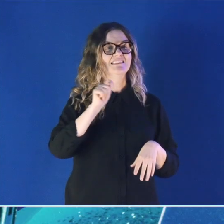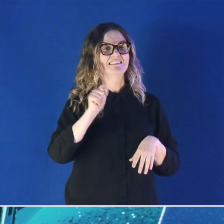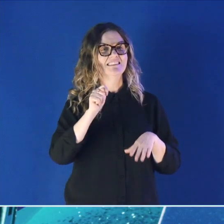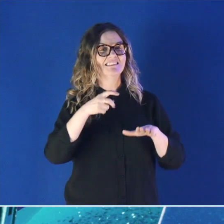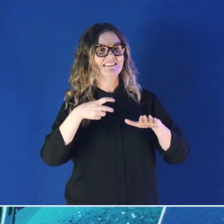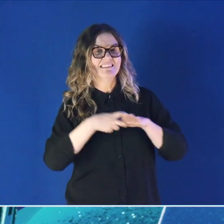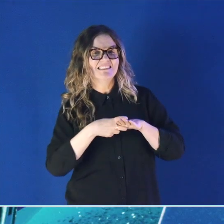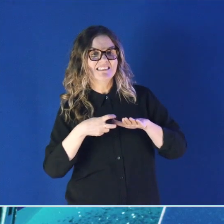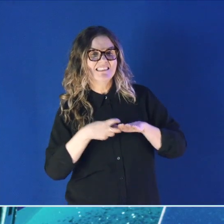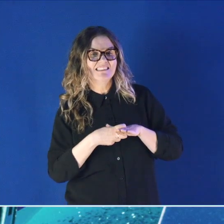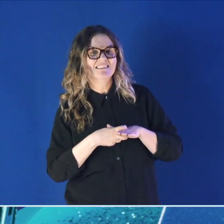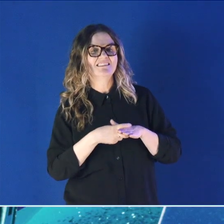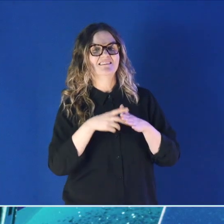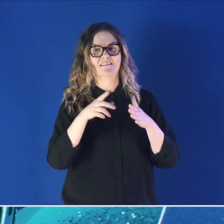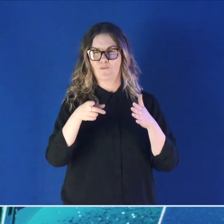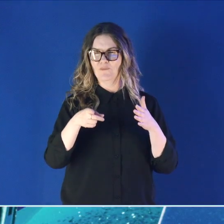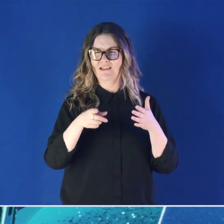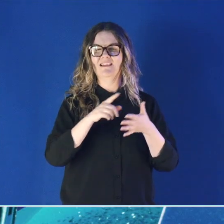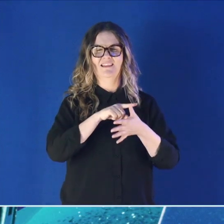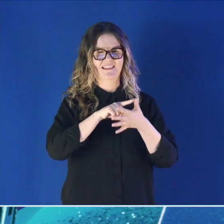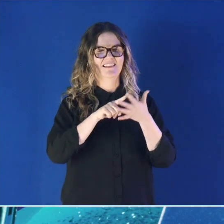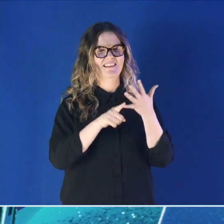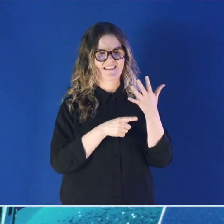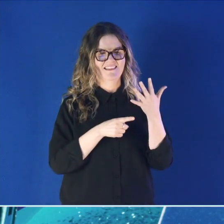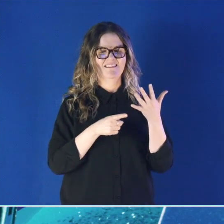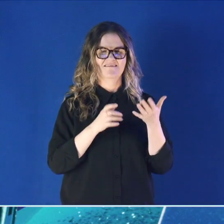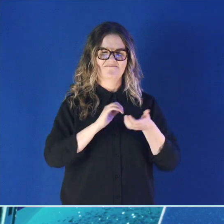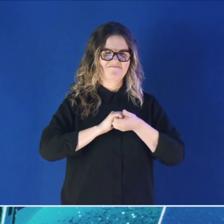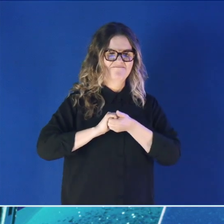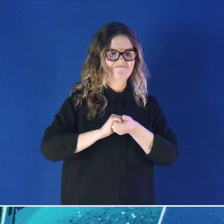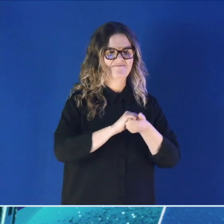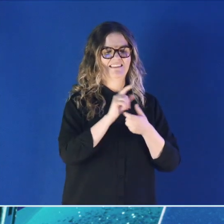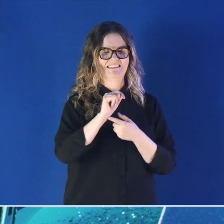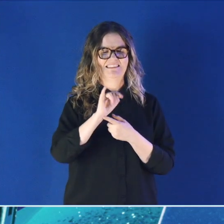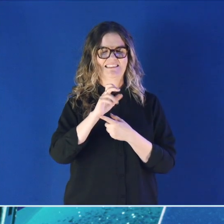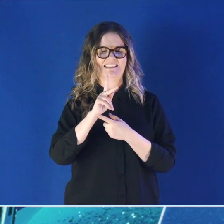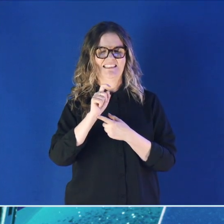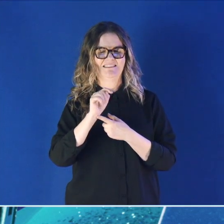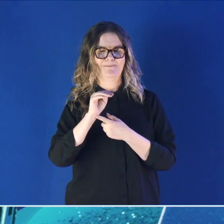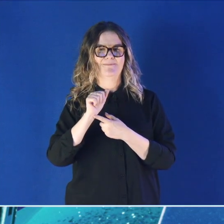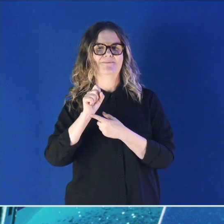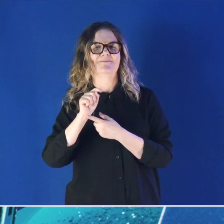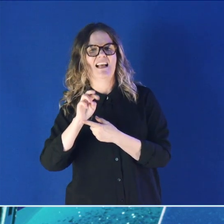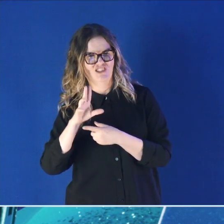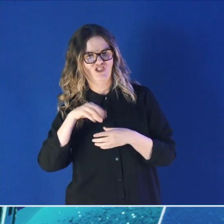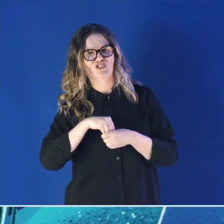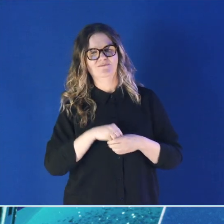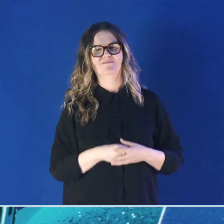I agree. We had this thing last year at the Club World Cup where we were testing